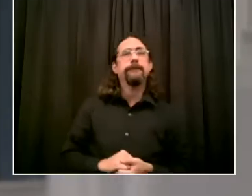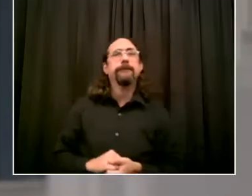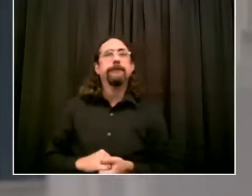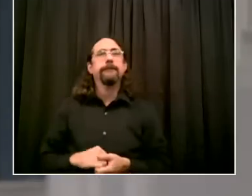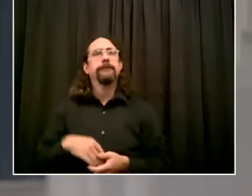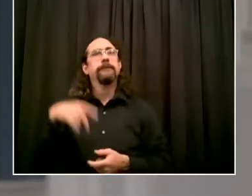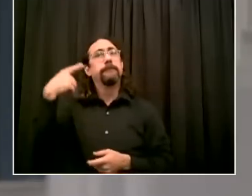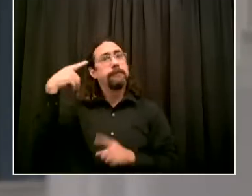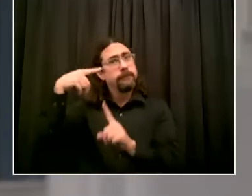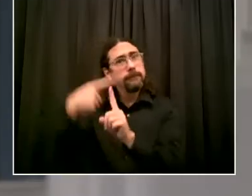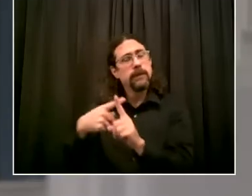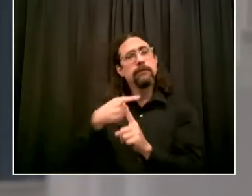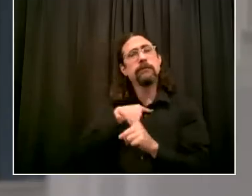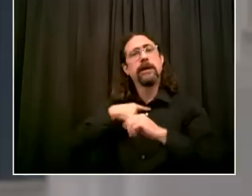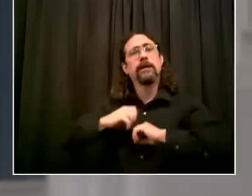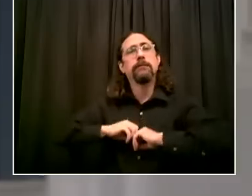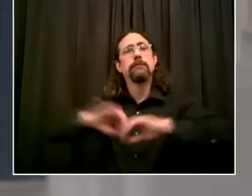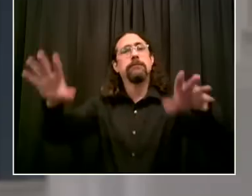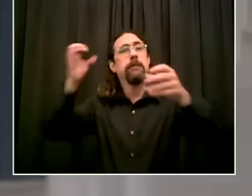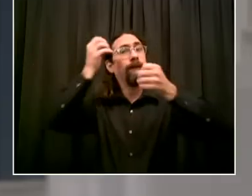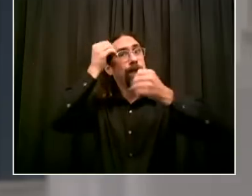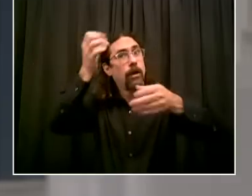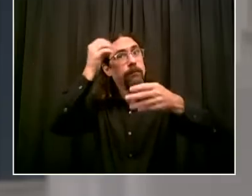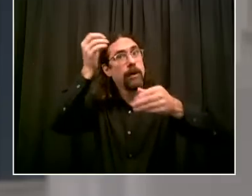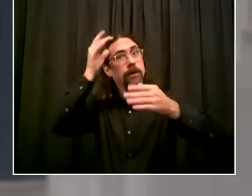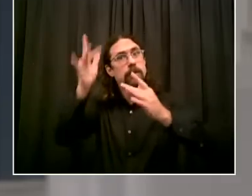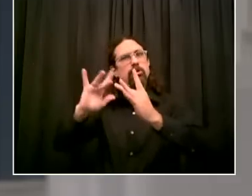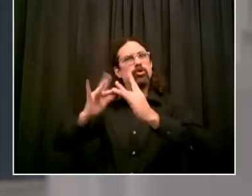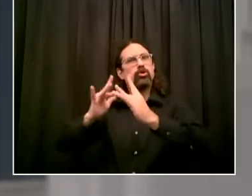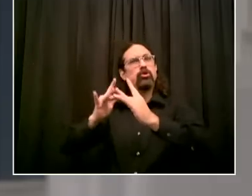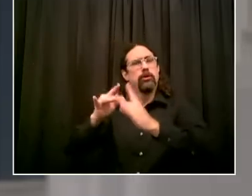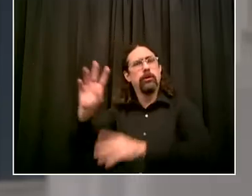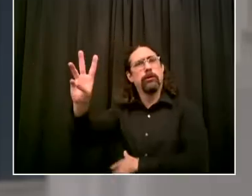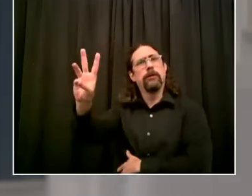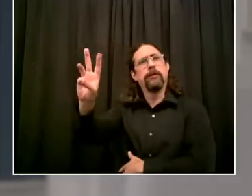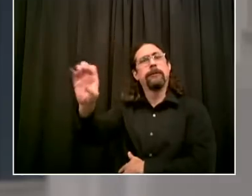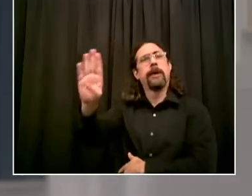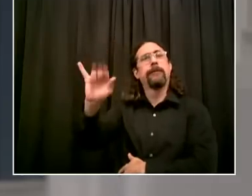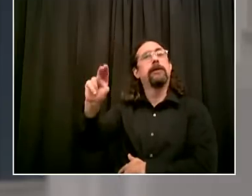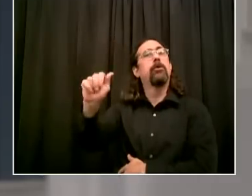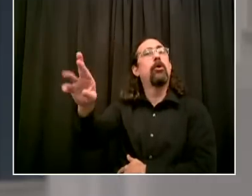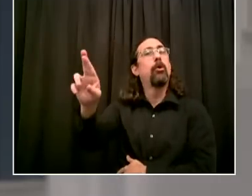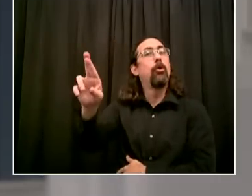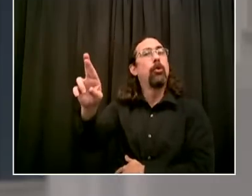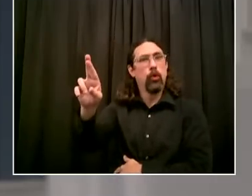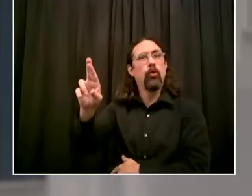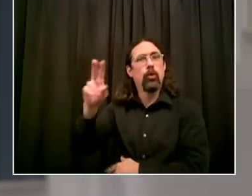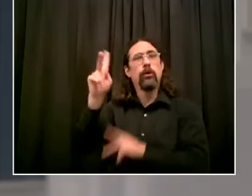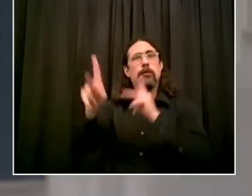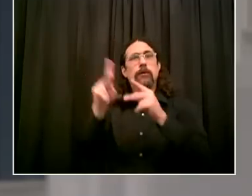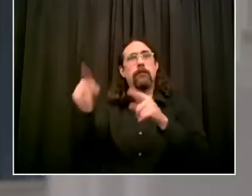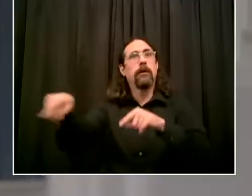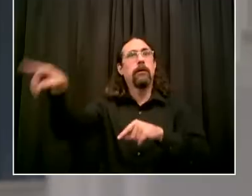AND ENGLISH THIS WEEK, TO INFORM OUR SMSMLAL L SBUINESSES OF ALL OF THE REQUIREMENTS, RESTRICTIONS, ANANALD SOSO THE